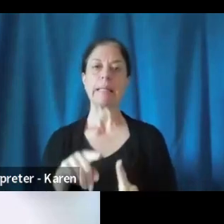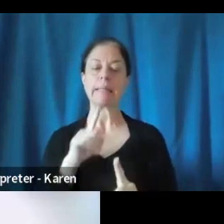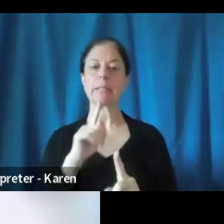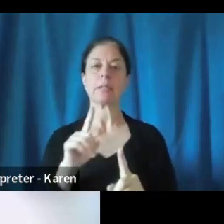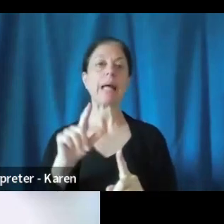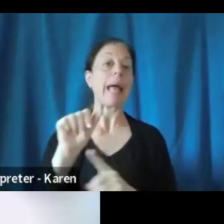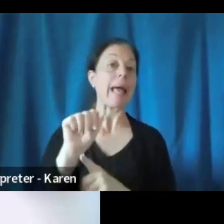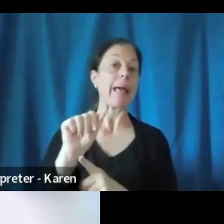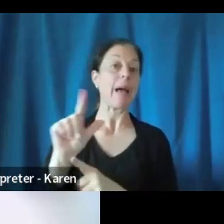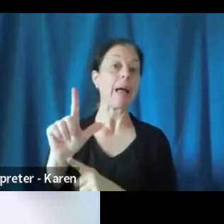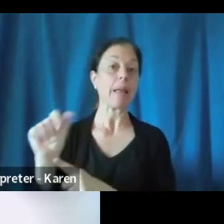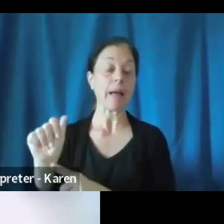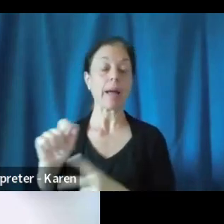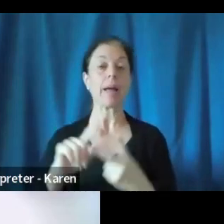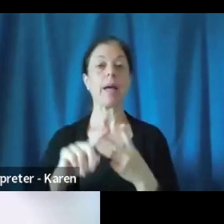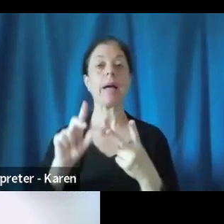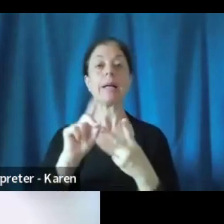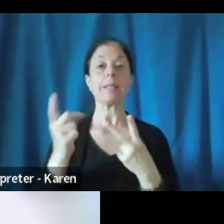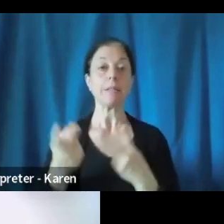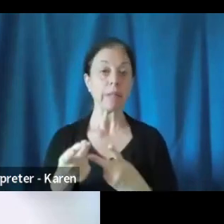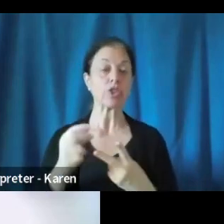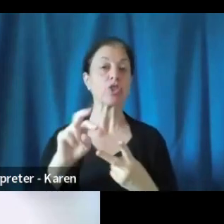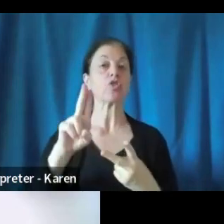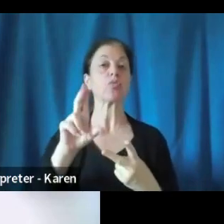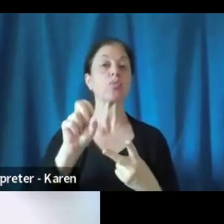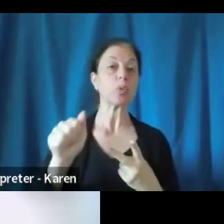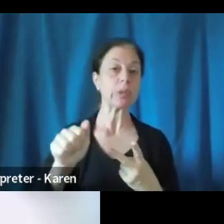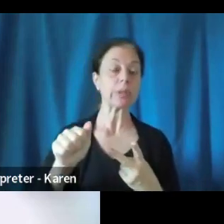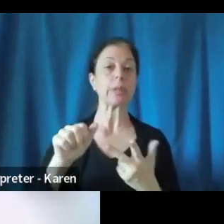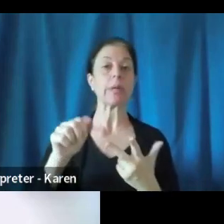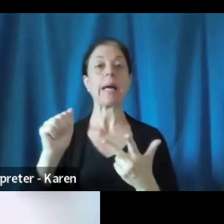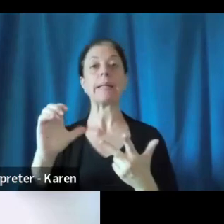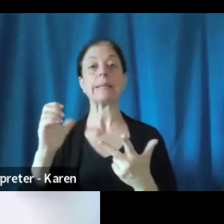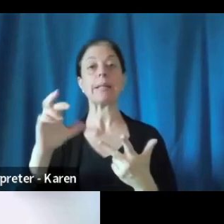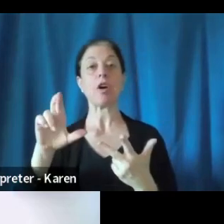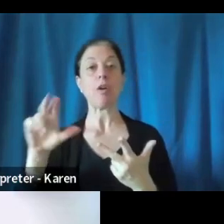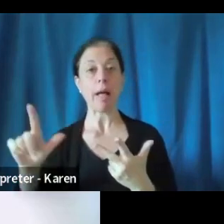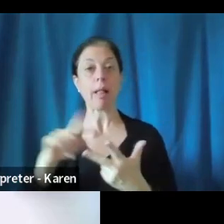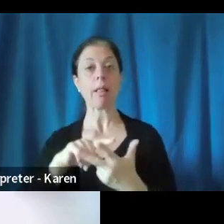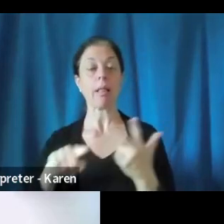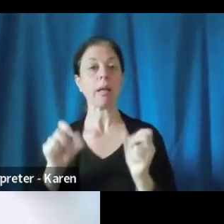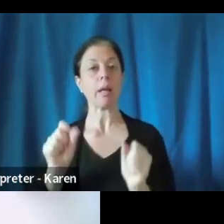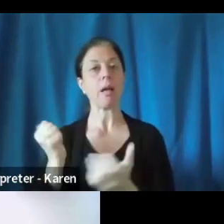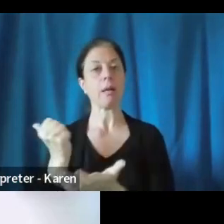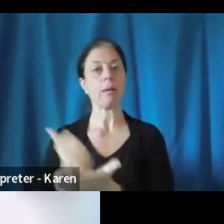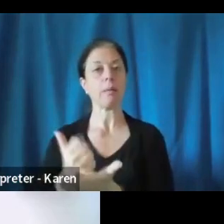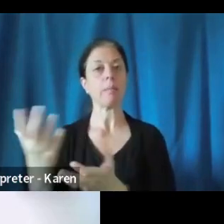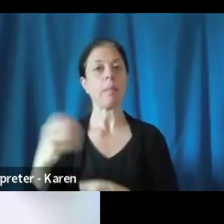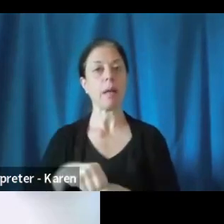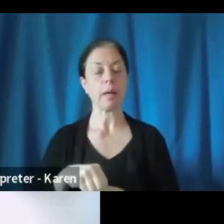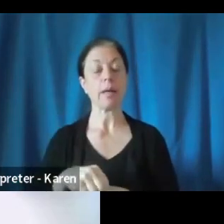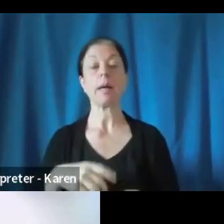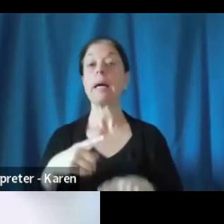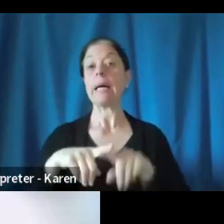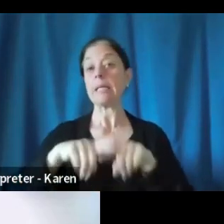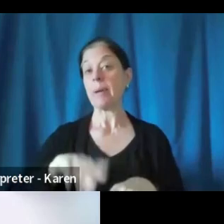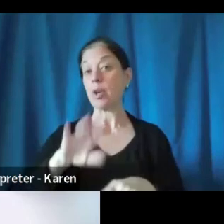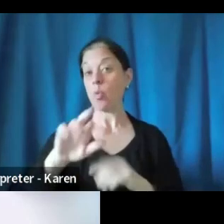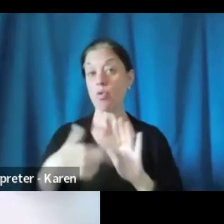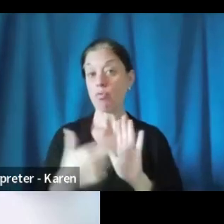right? This is where ALA and divisions like